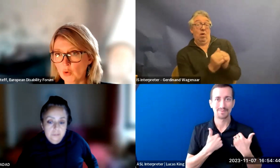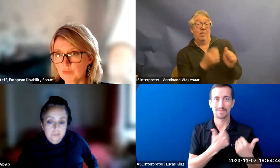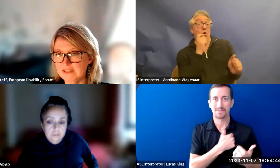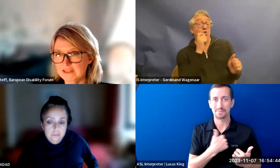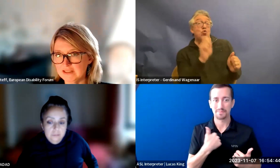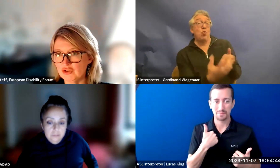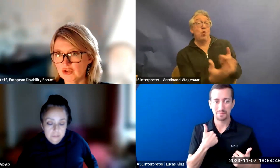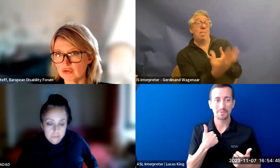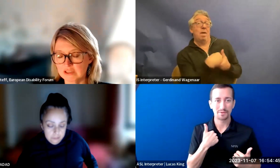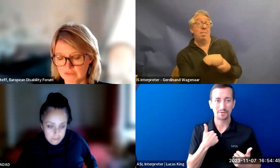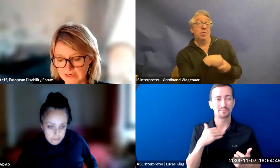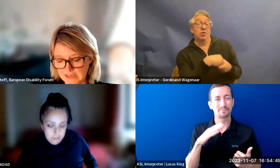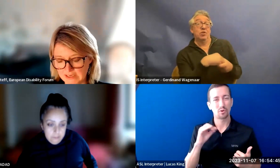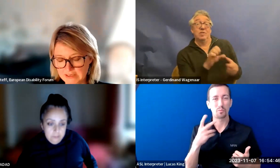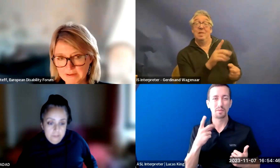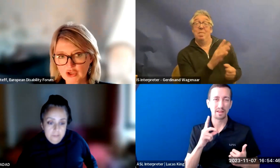OPDs in Ukraine, directly.